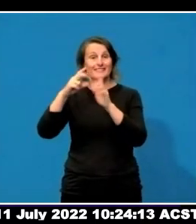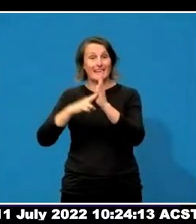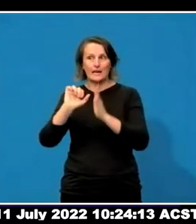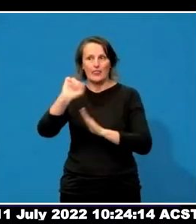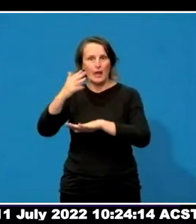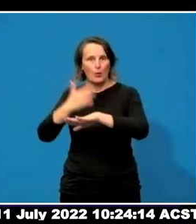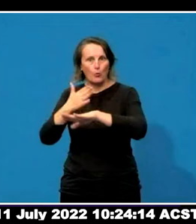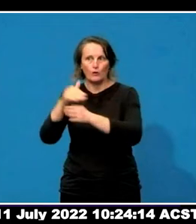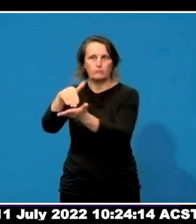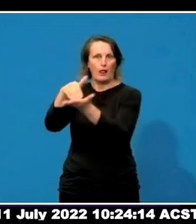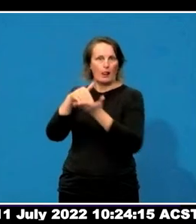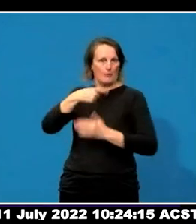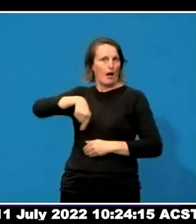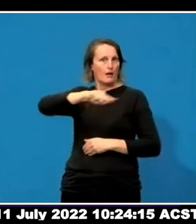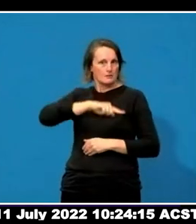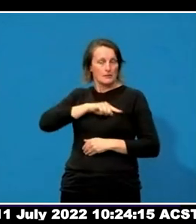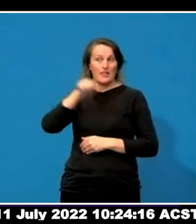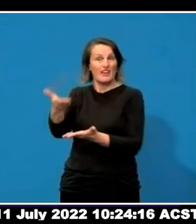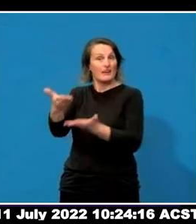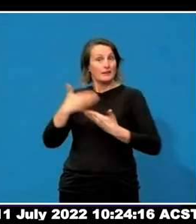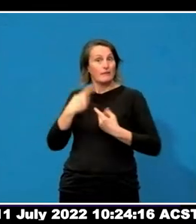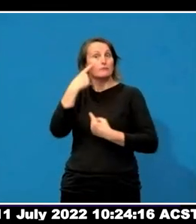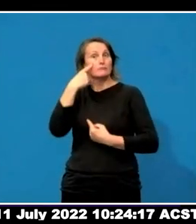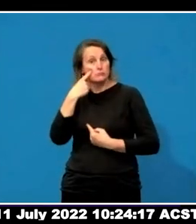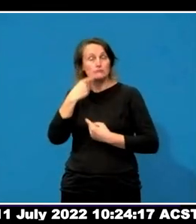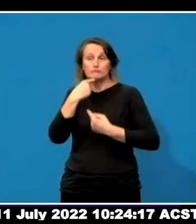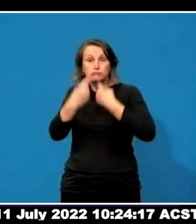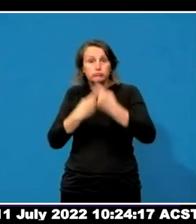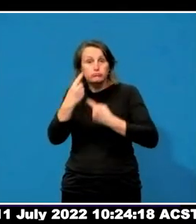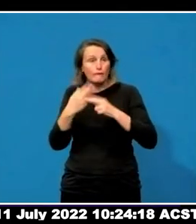These contributions include giving evidence at hearing and assisting the Royal Commission